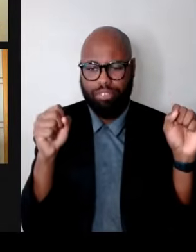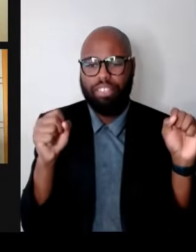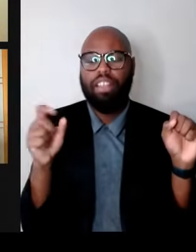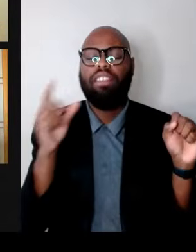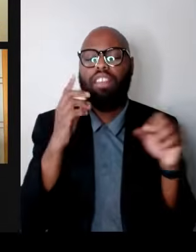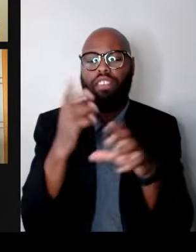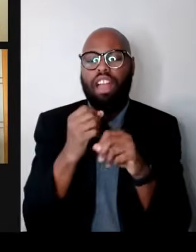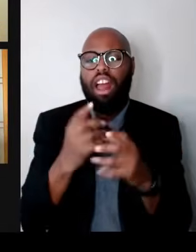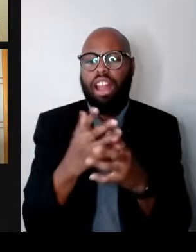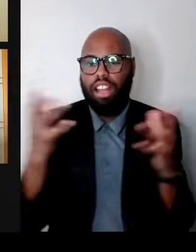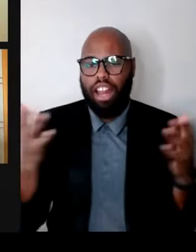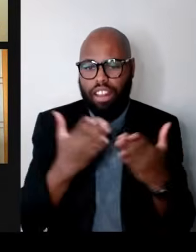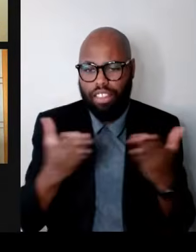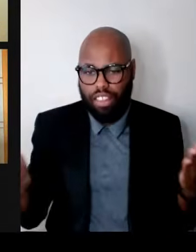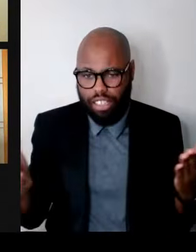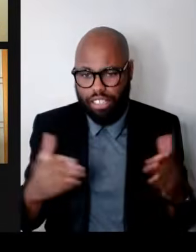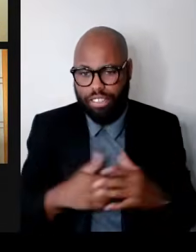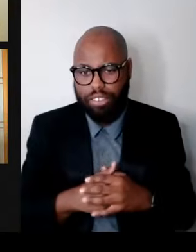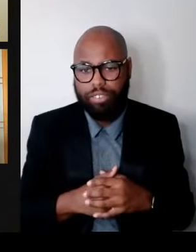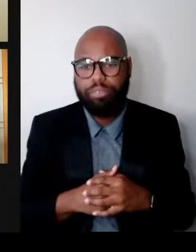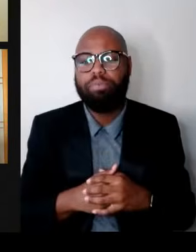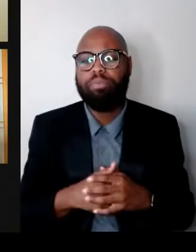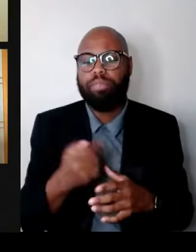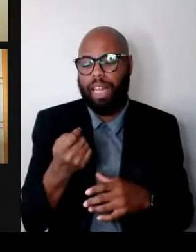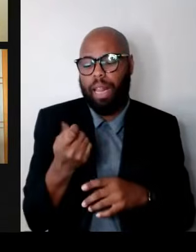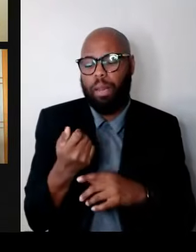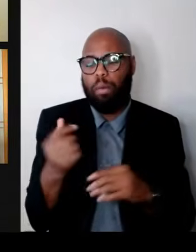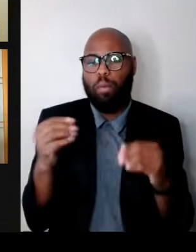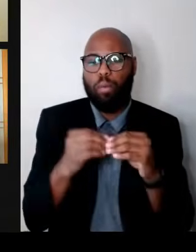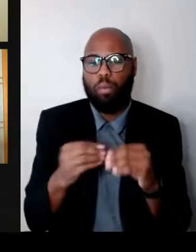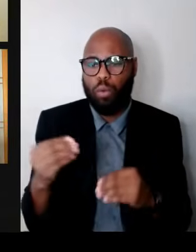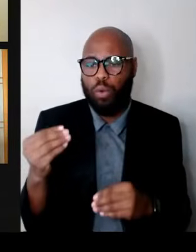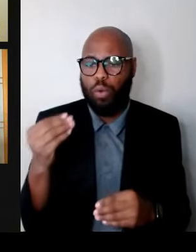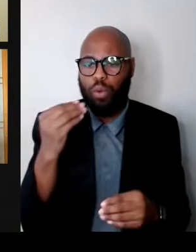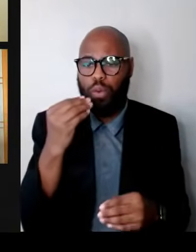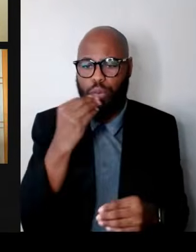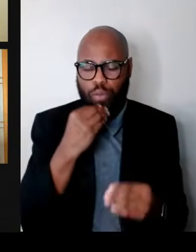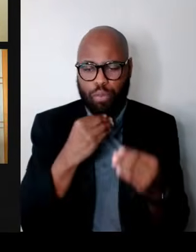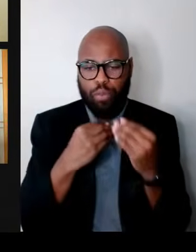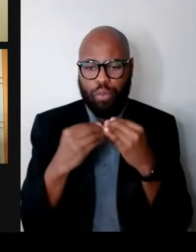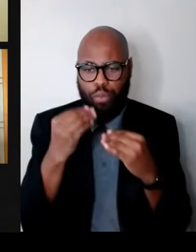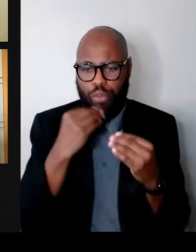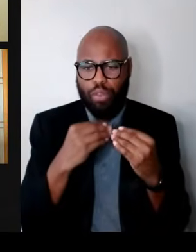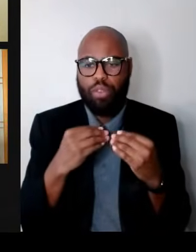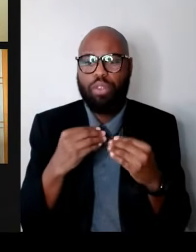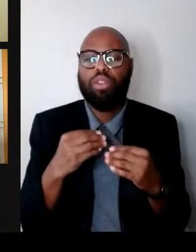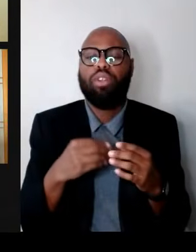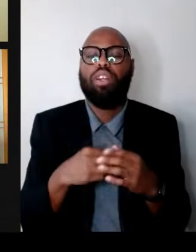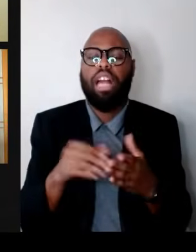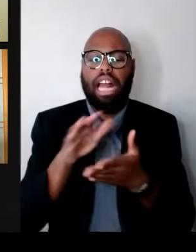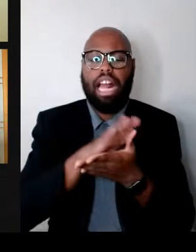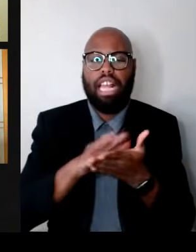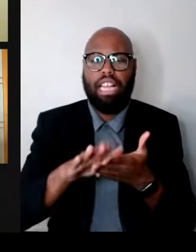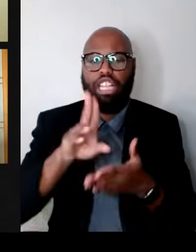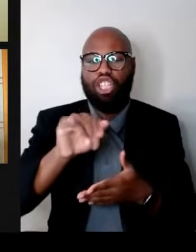They got a little bit more food. They got a clean unit. They actually came and cleaned the unit.